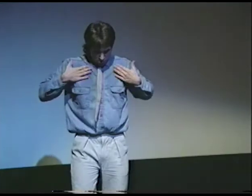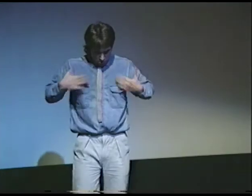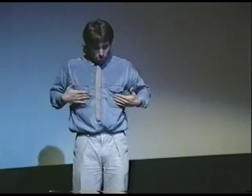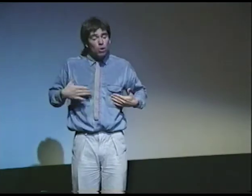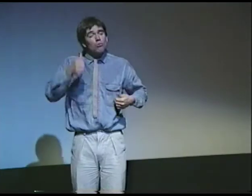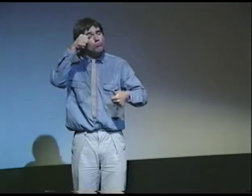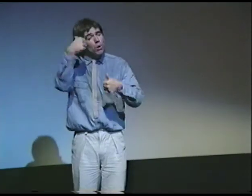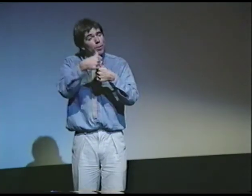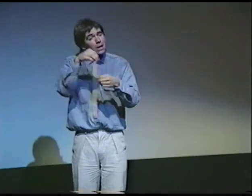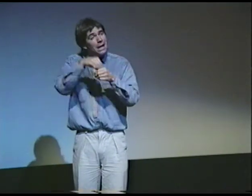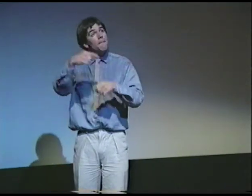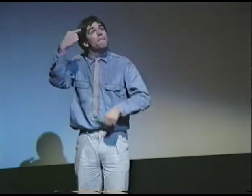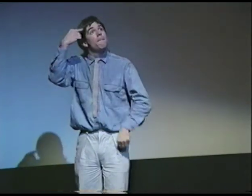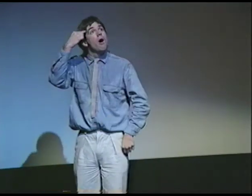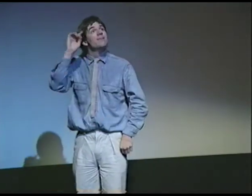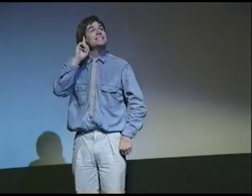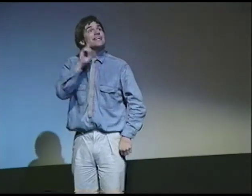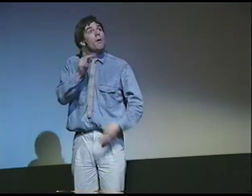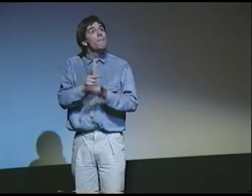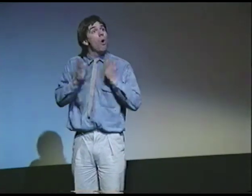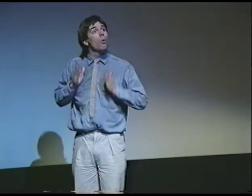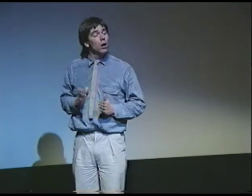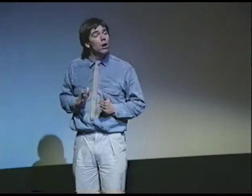It doesn't show the beauty of my work.